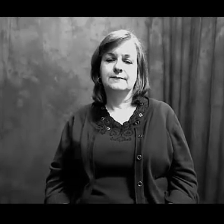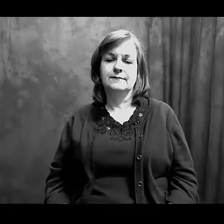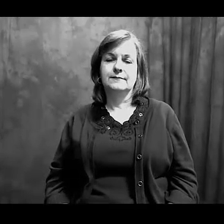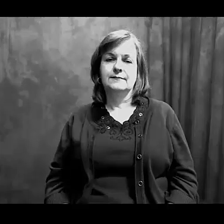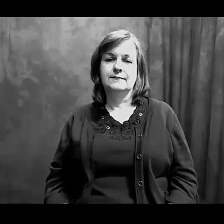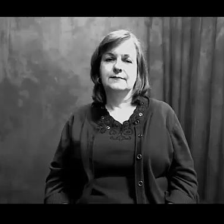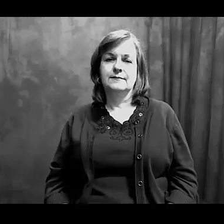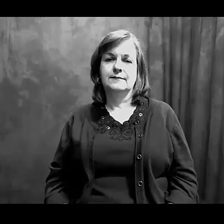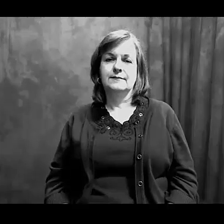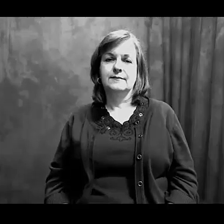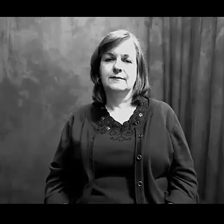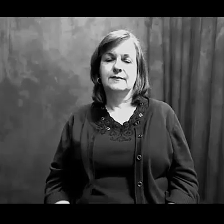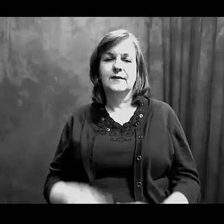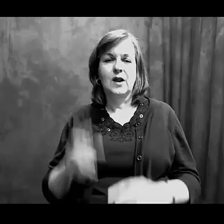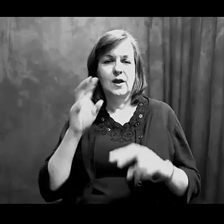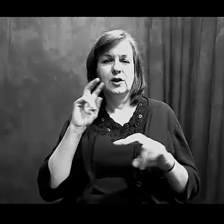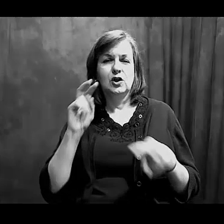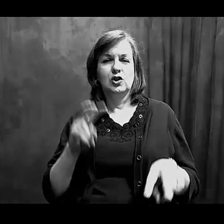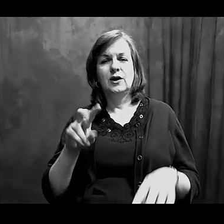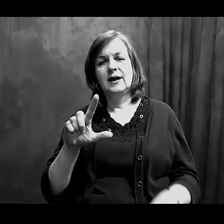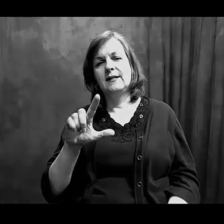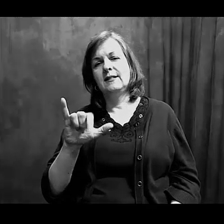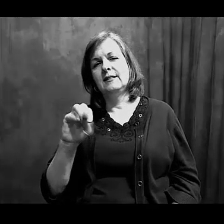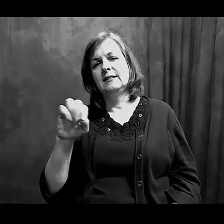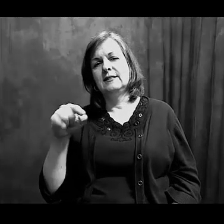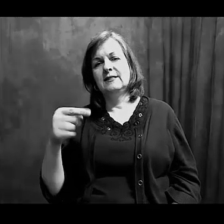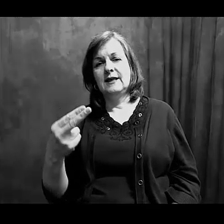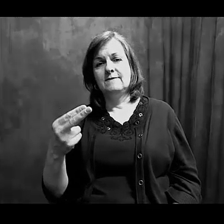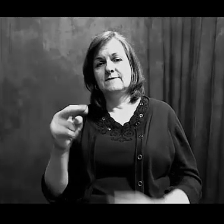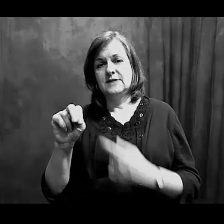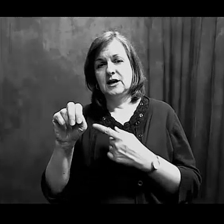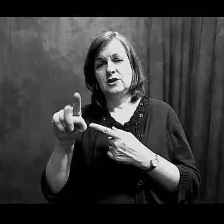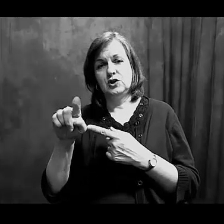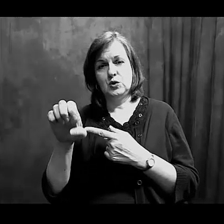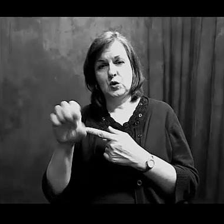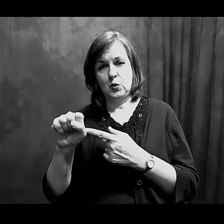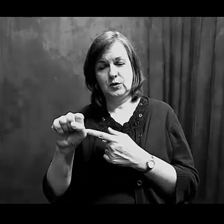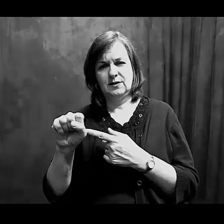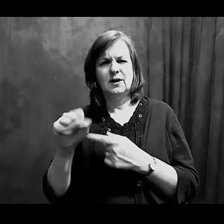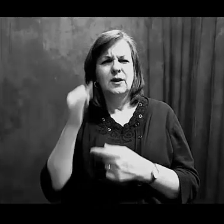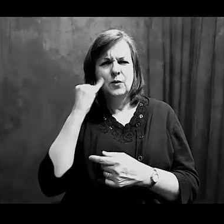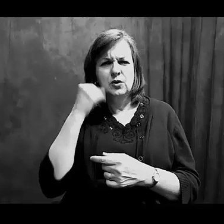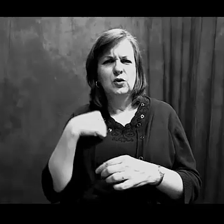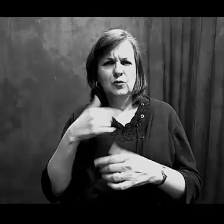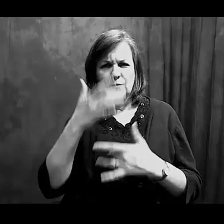so when we look at your lymph organs we often look at your lymph nodes